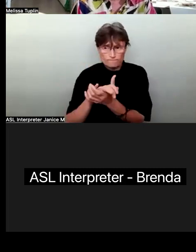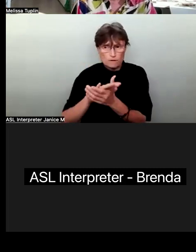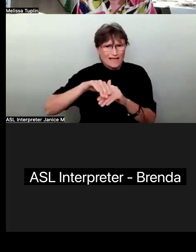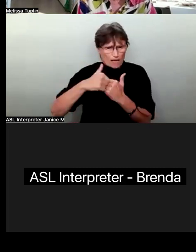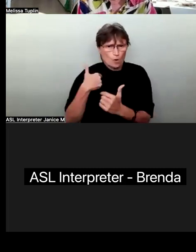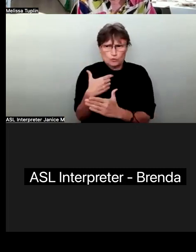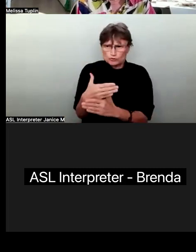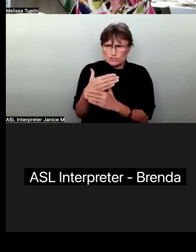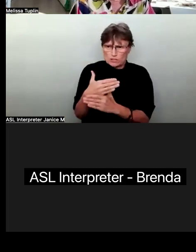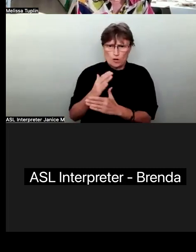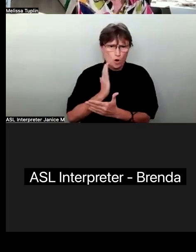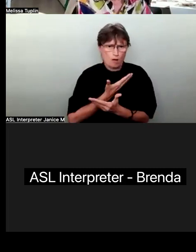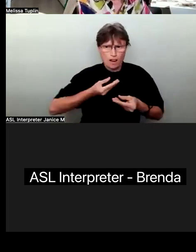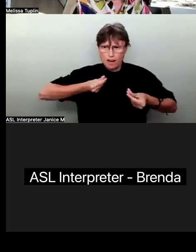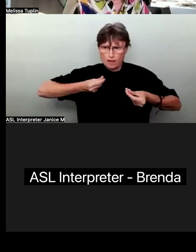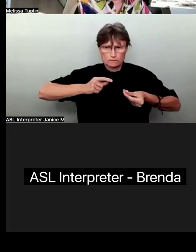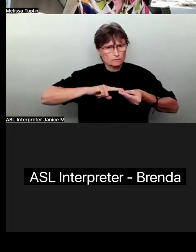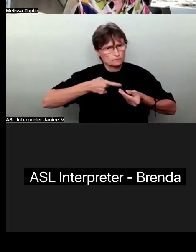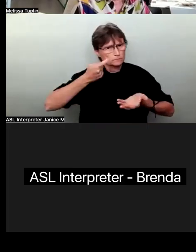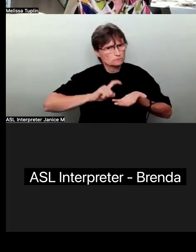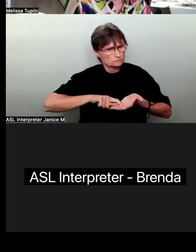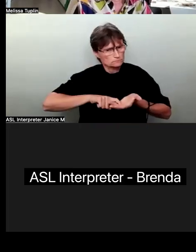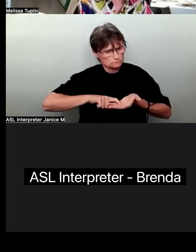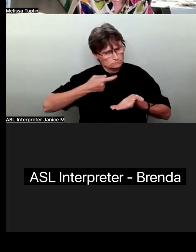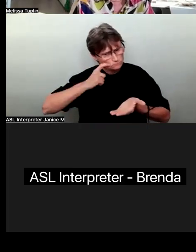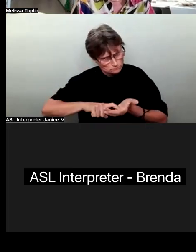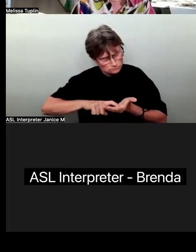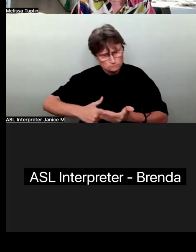acknowledgments and sitting in these land acknowledgments in recognition that there